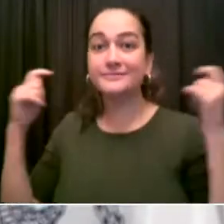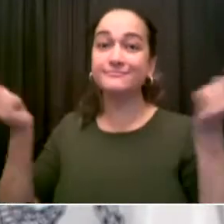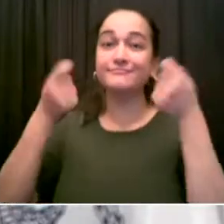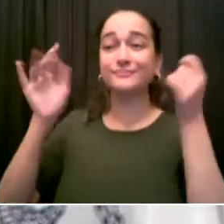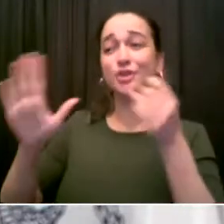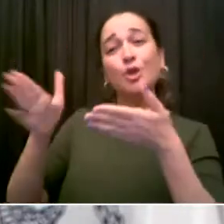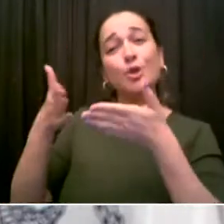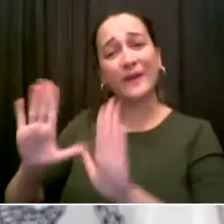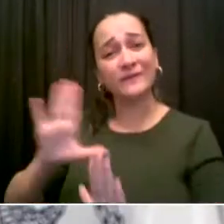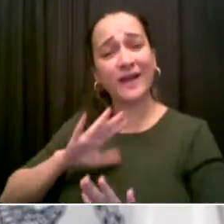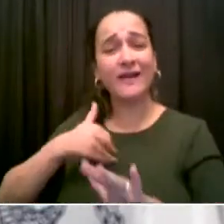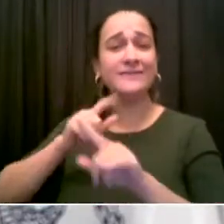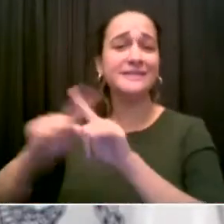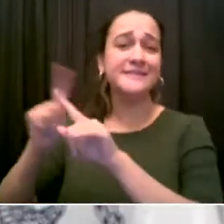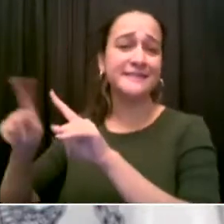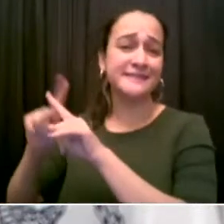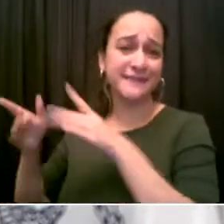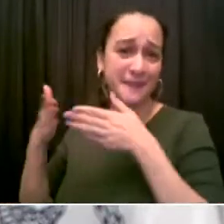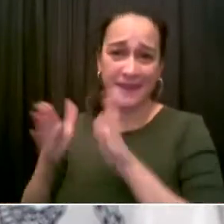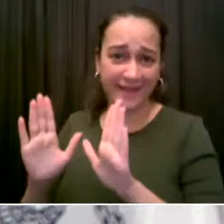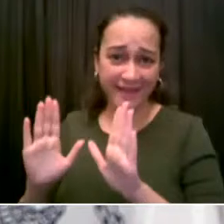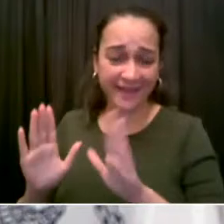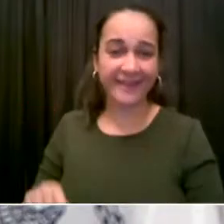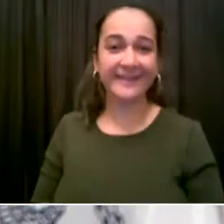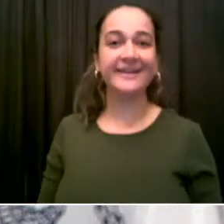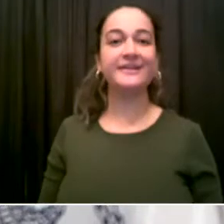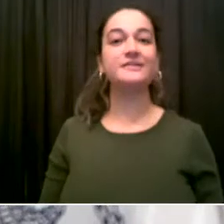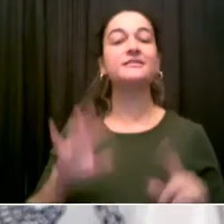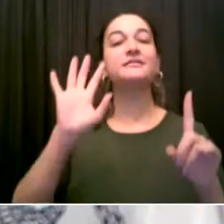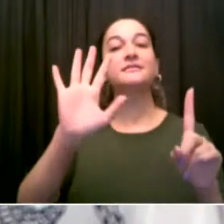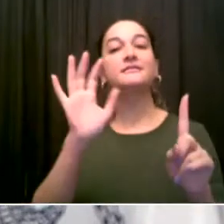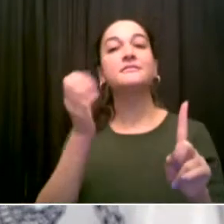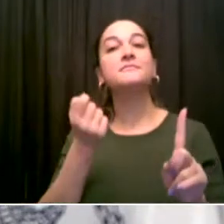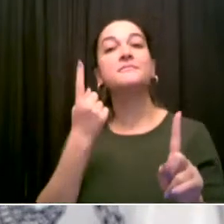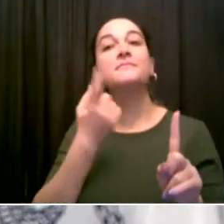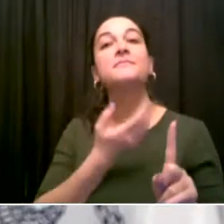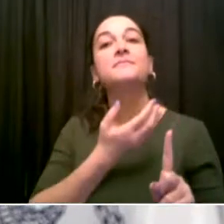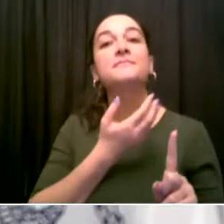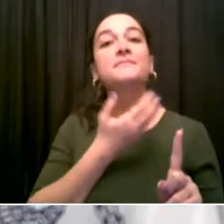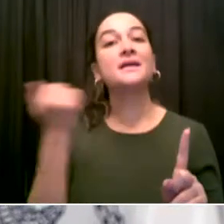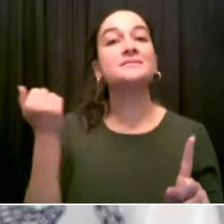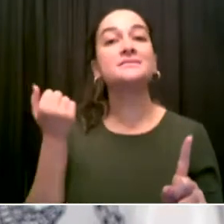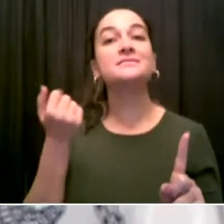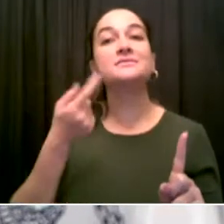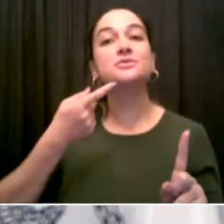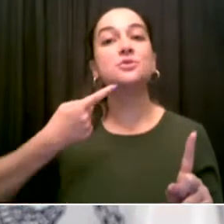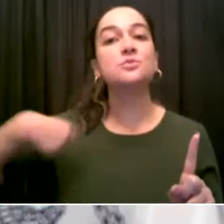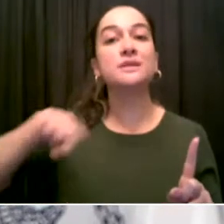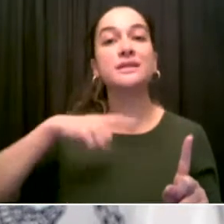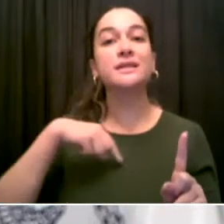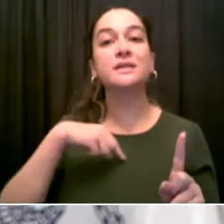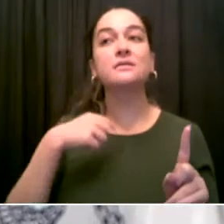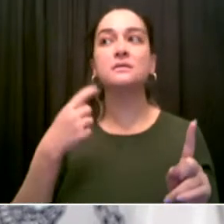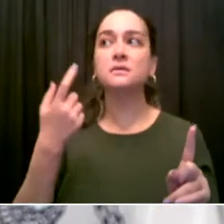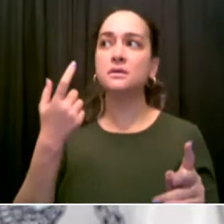VARIETY OF WAYS. THE BEST WAY IS TO GET VACCINATED SO WE CAN ENSURE THIS FREED HIM IS